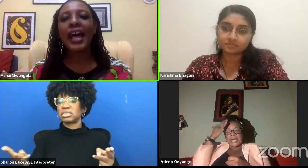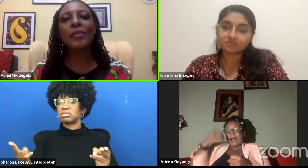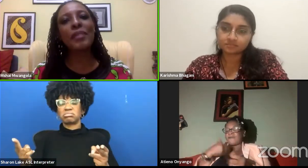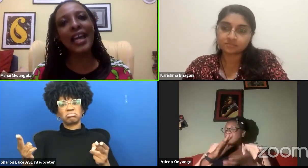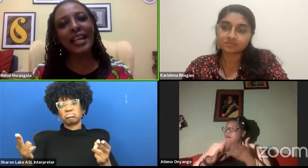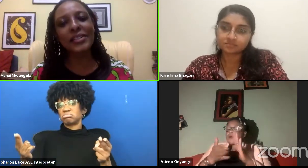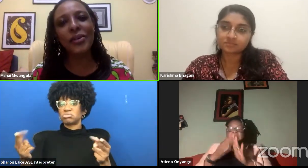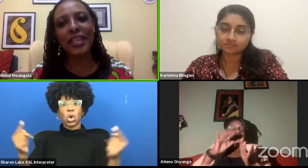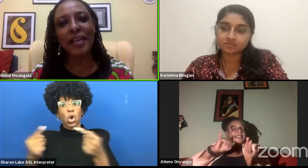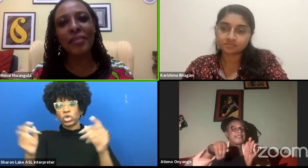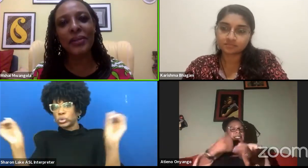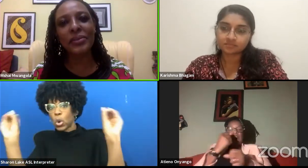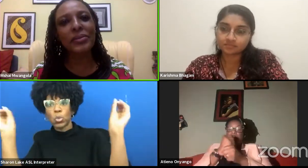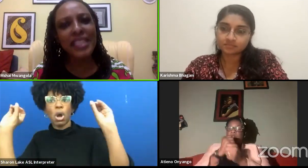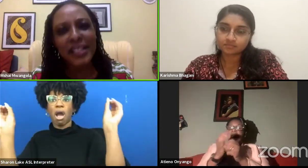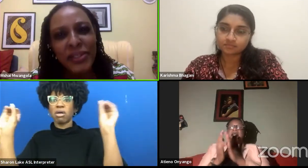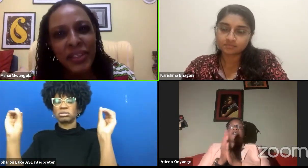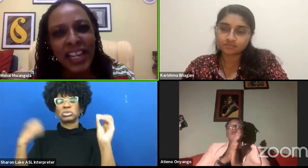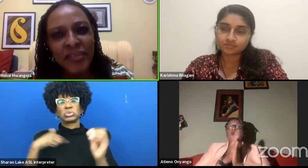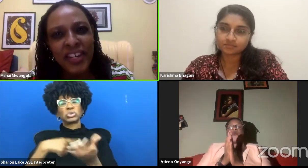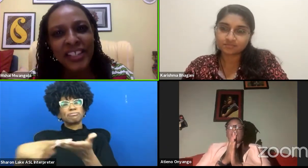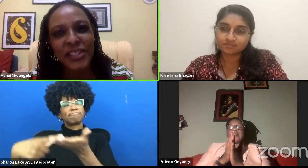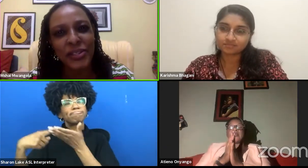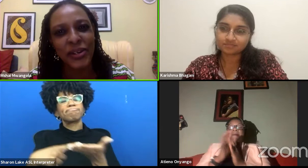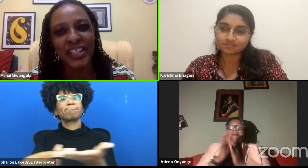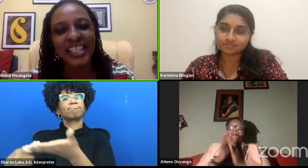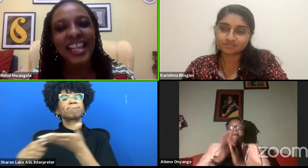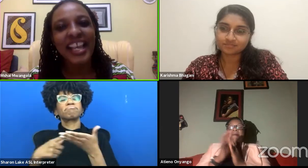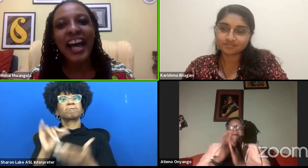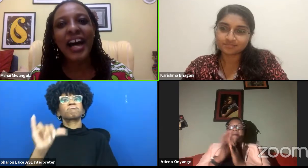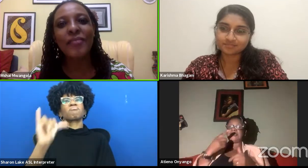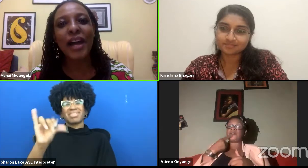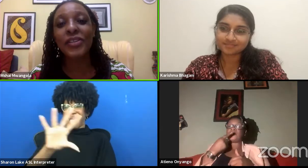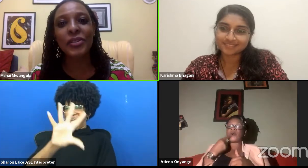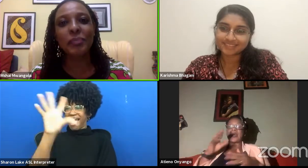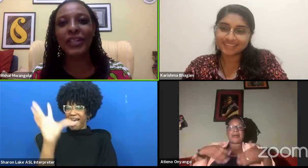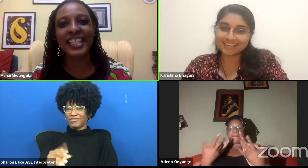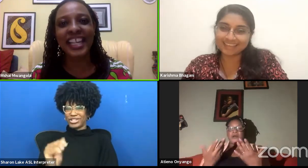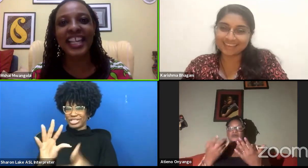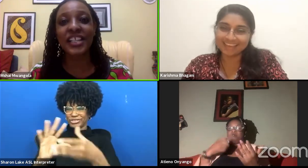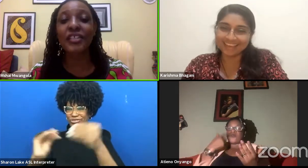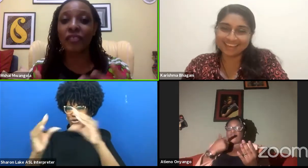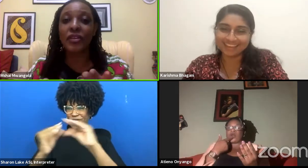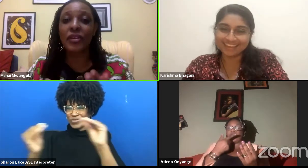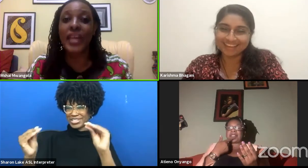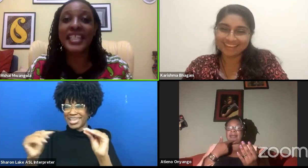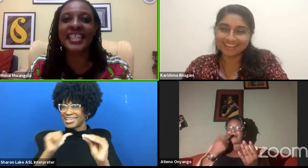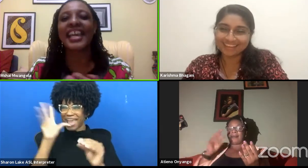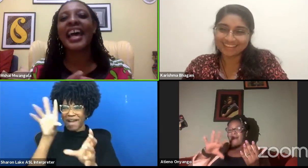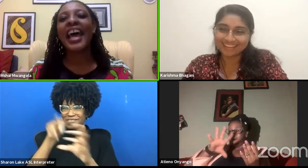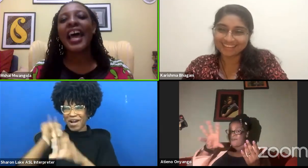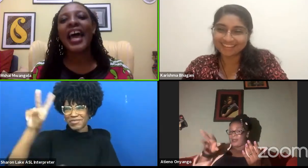And we began talking about who tells you that African stories are not politically very weighty.